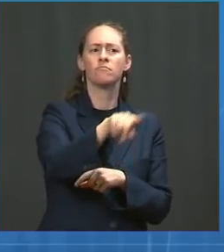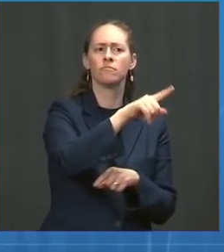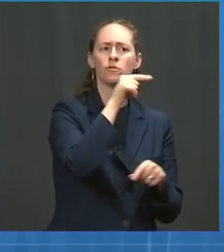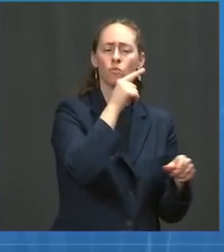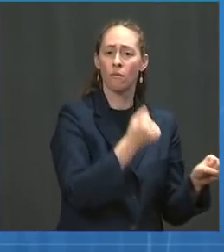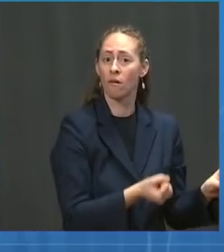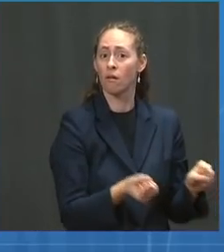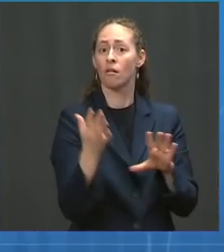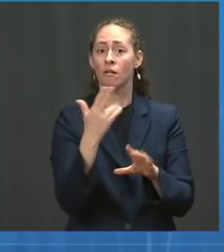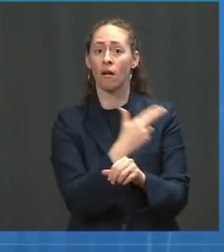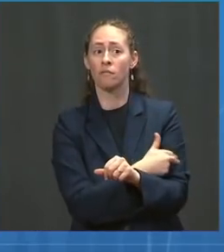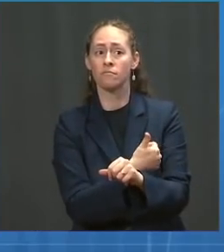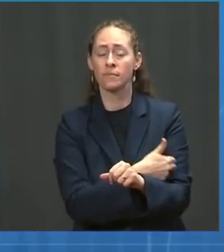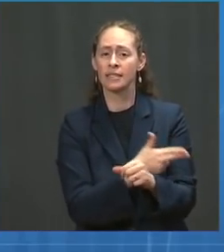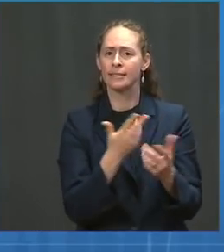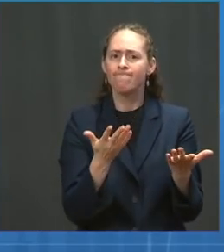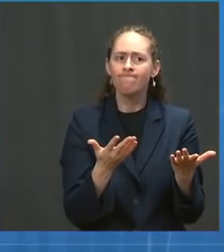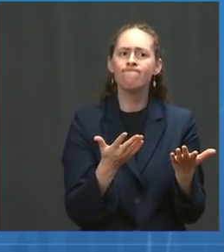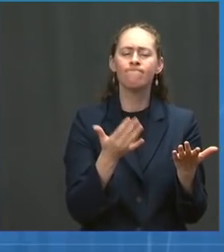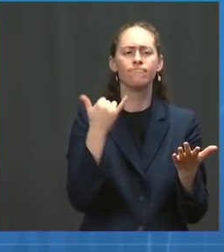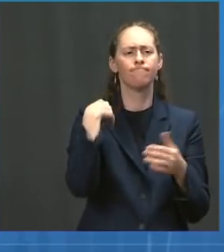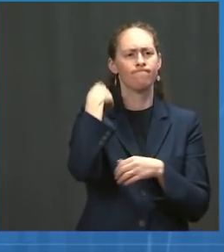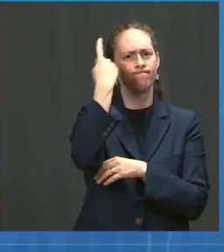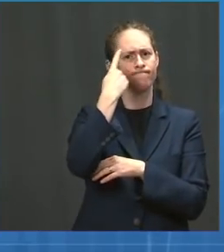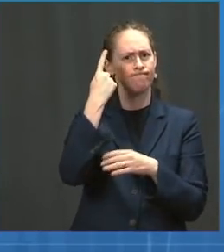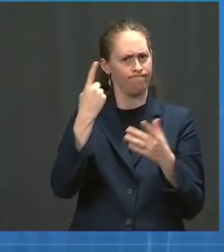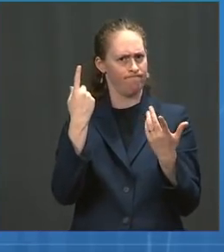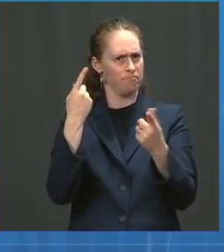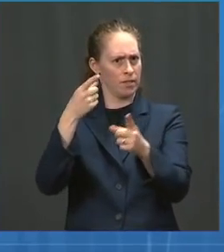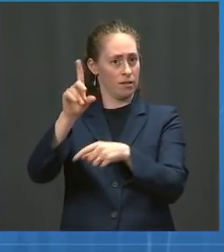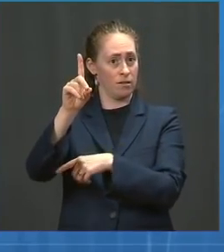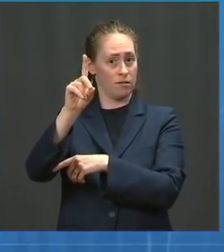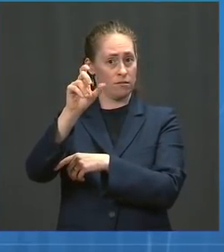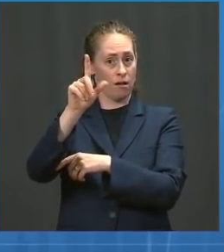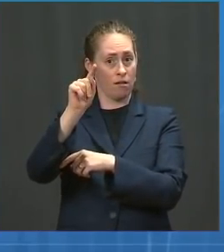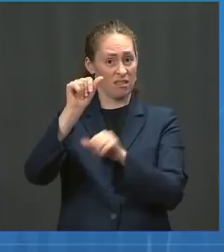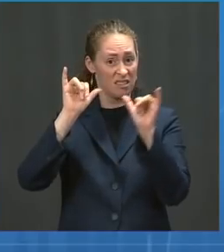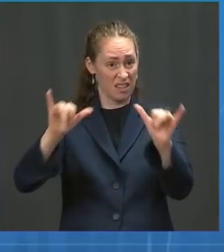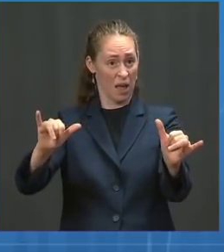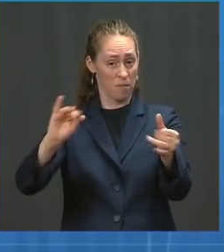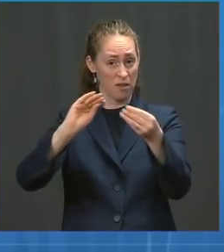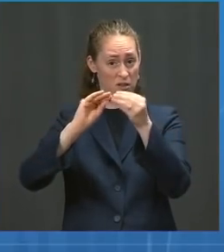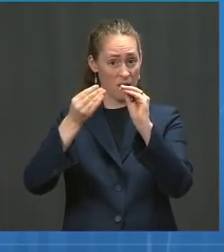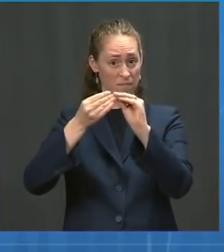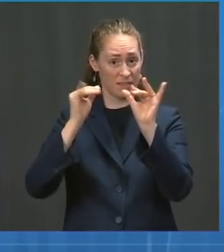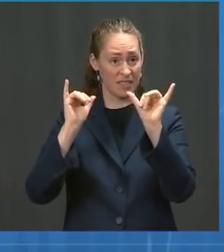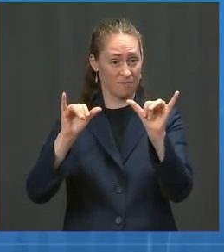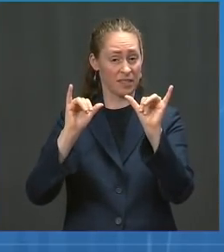With the Delta variant, do you still stand by these numbers, and do you have government data to back them up?